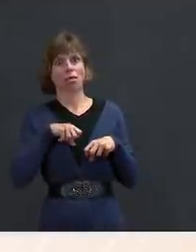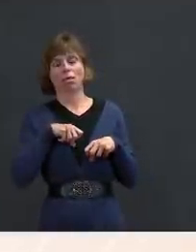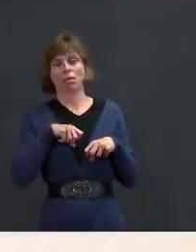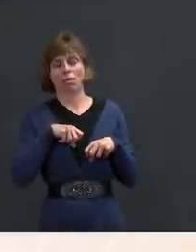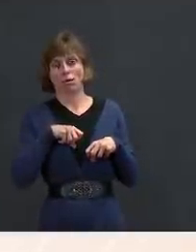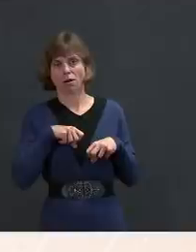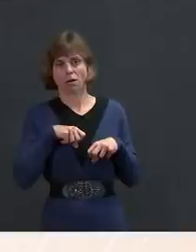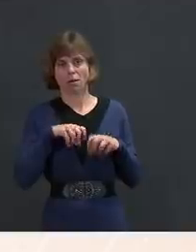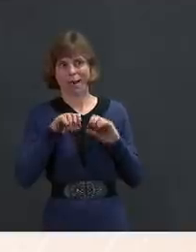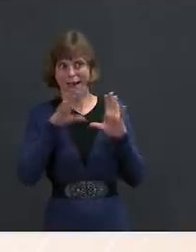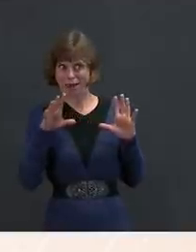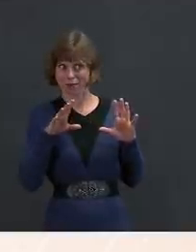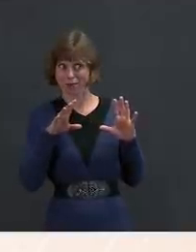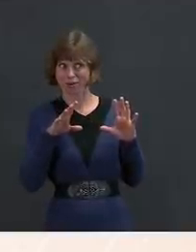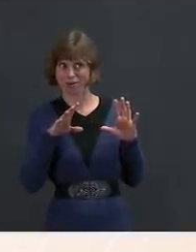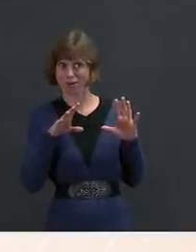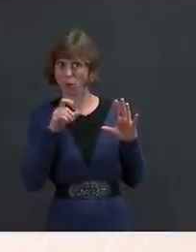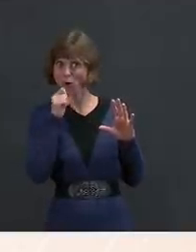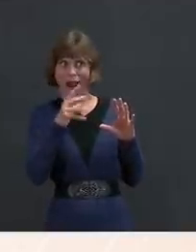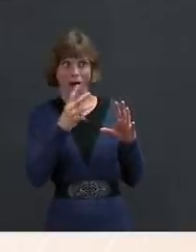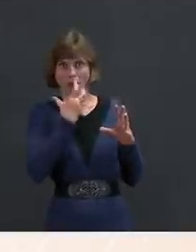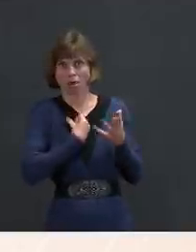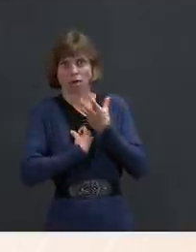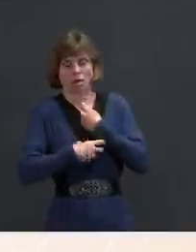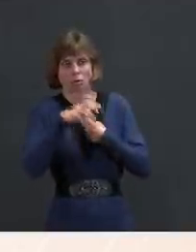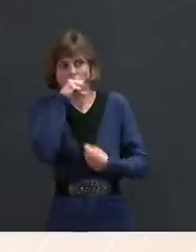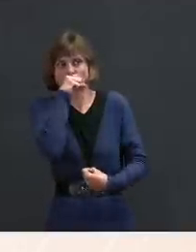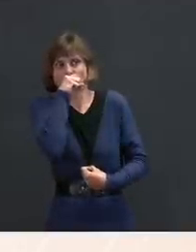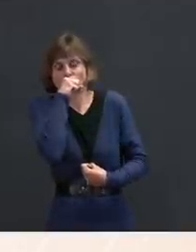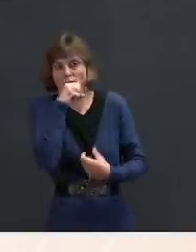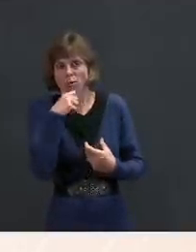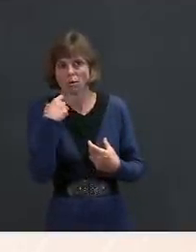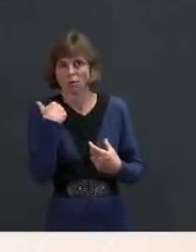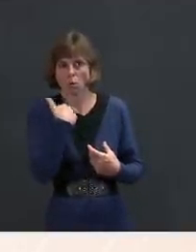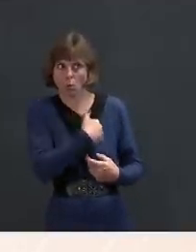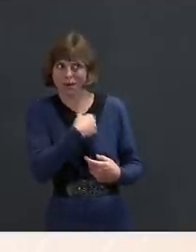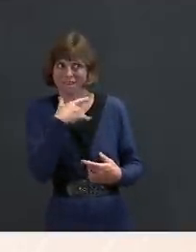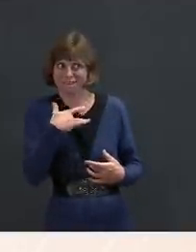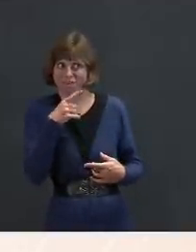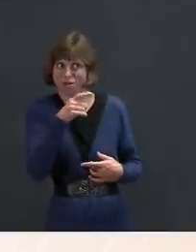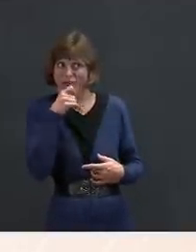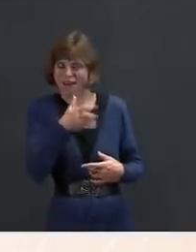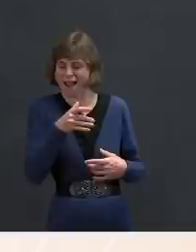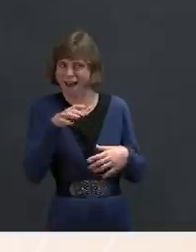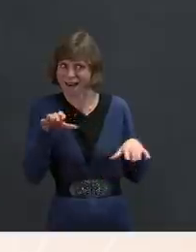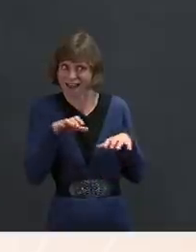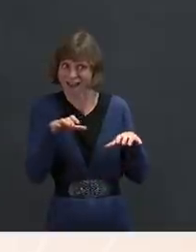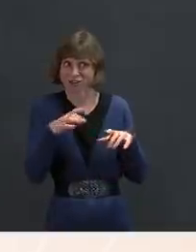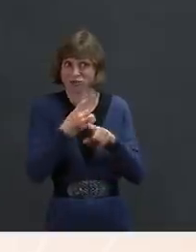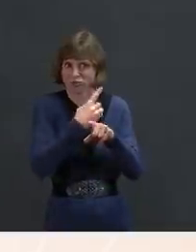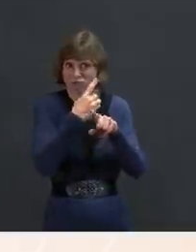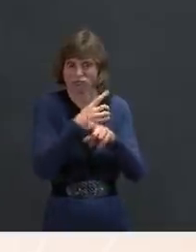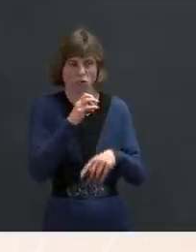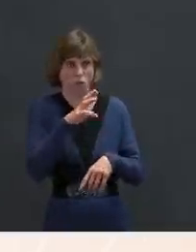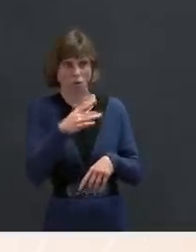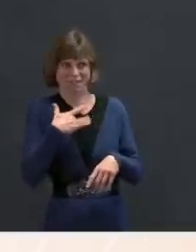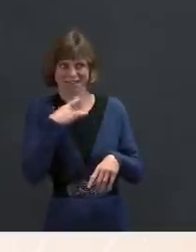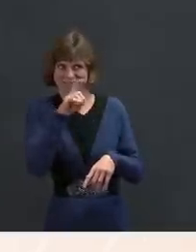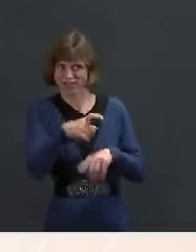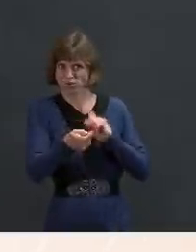where actions are unacceptable, where there needs to be a change and reforms put in place, while also recognizing that there are areas